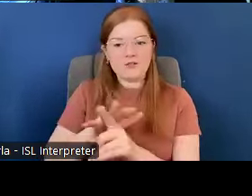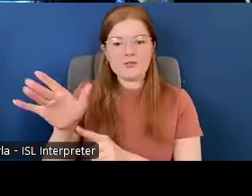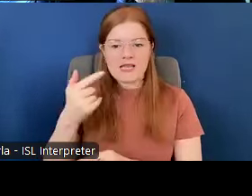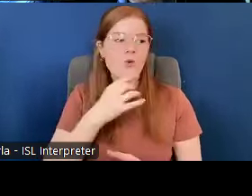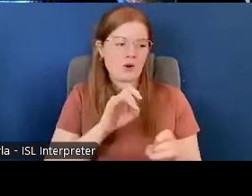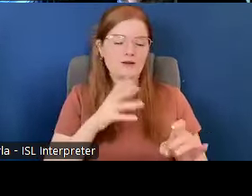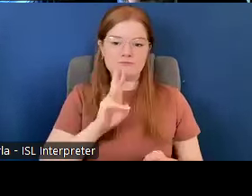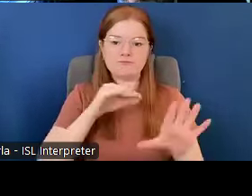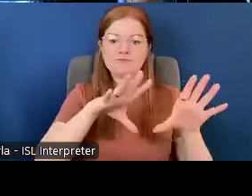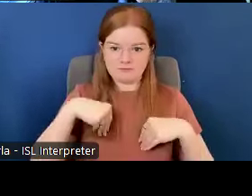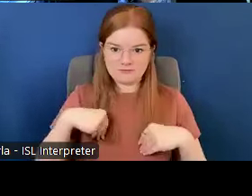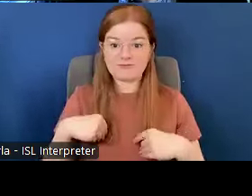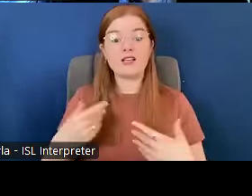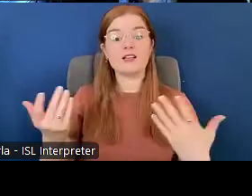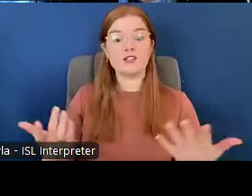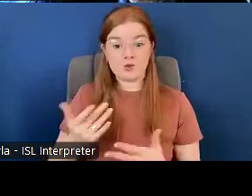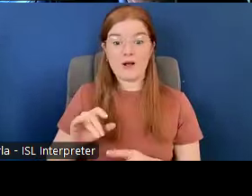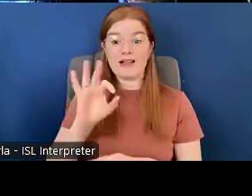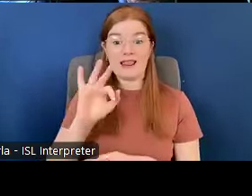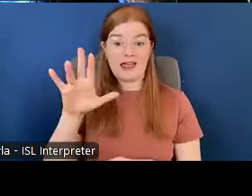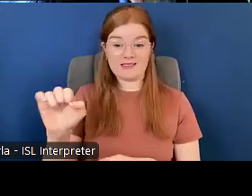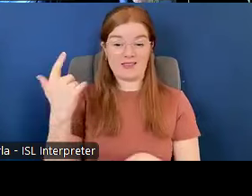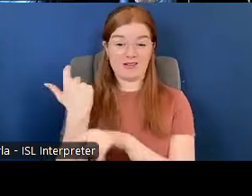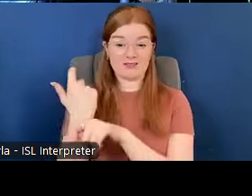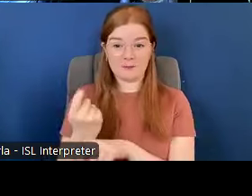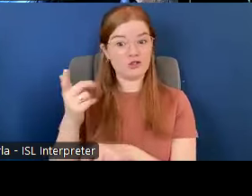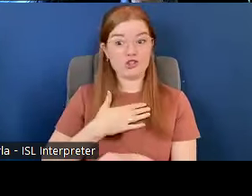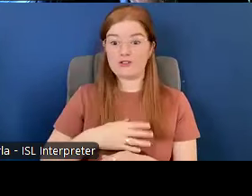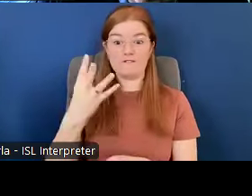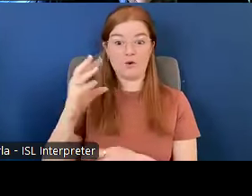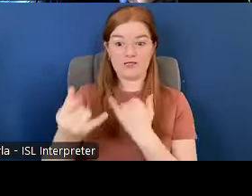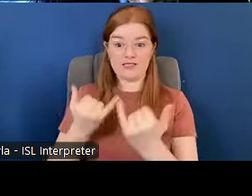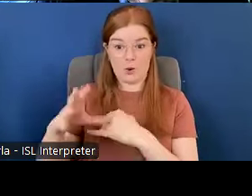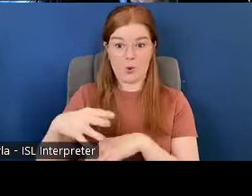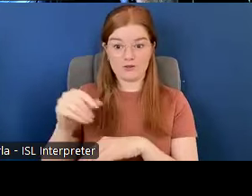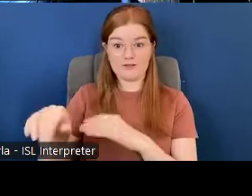Gleizes was at this point in 1921 just 40 years of age himself and still in the